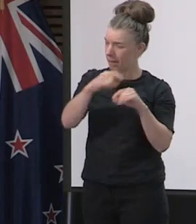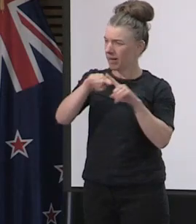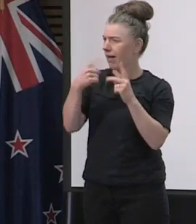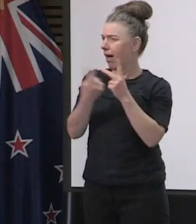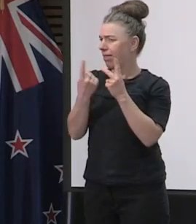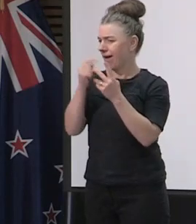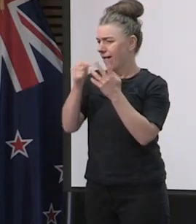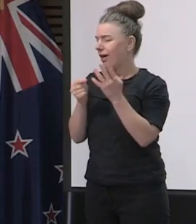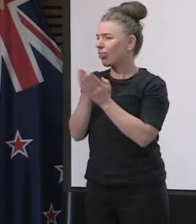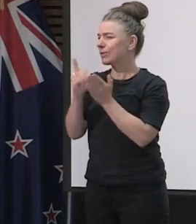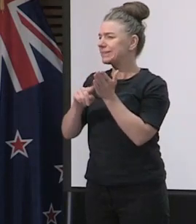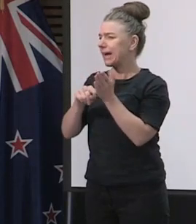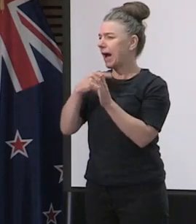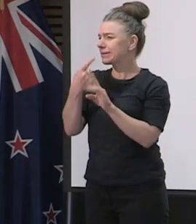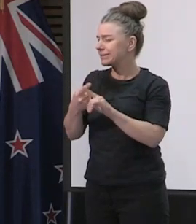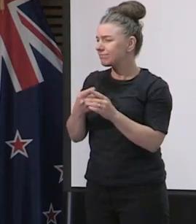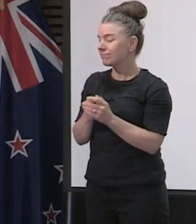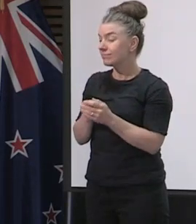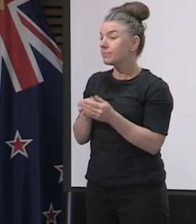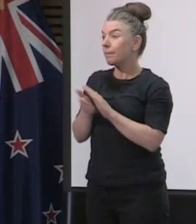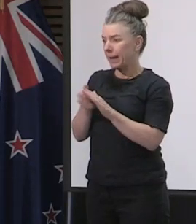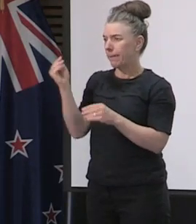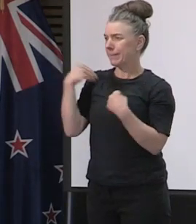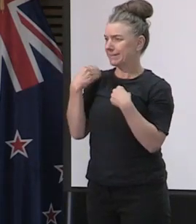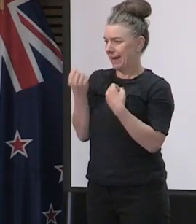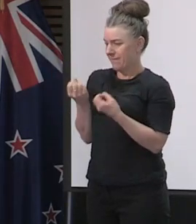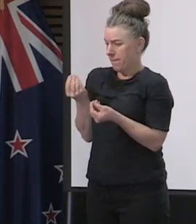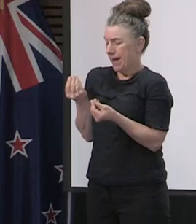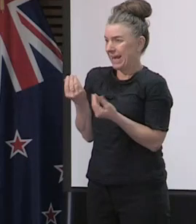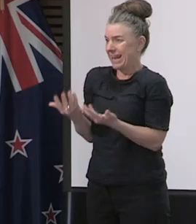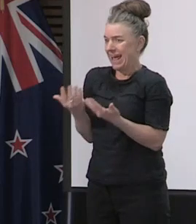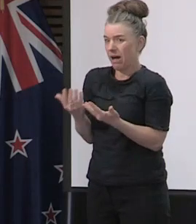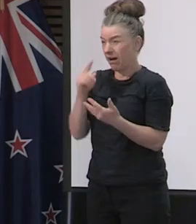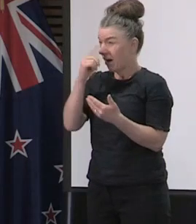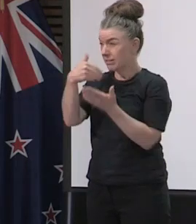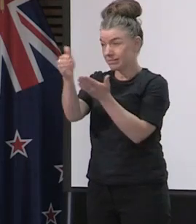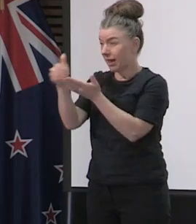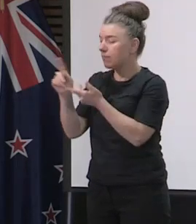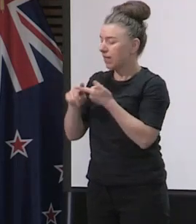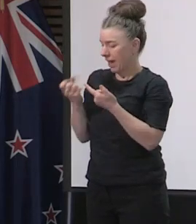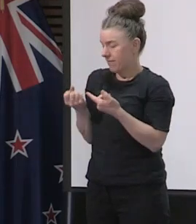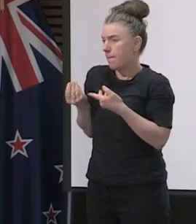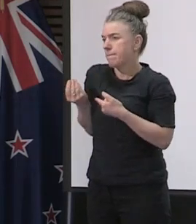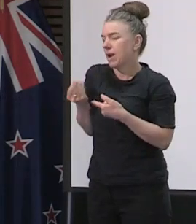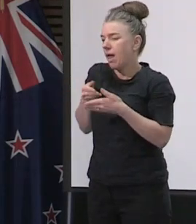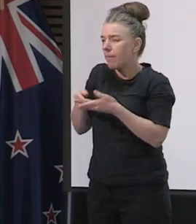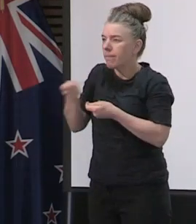subsidy has been the largest suite of business tax changes in modern history, aimed at